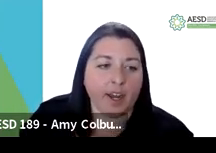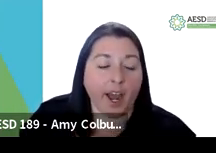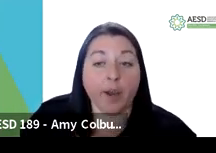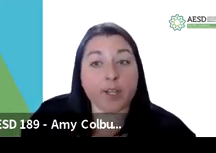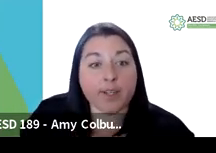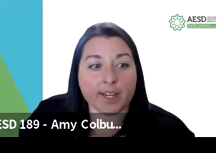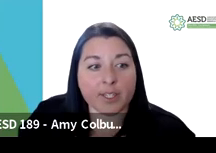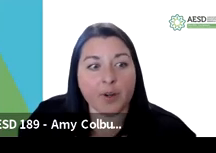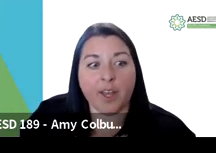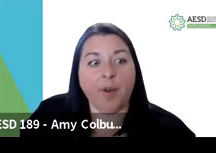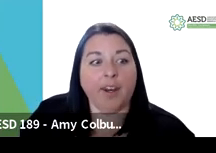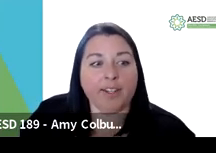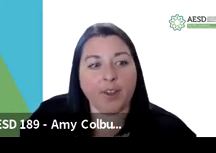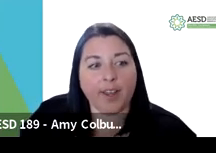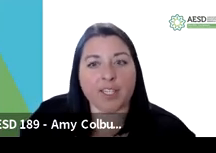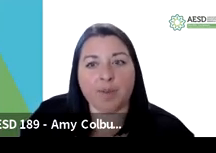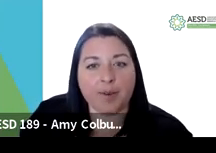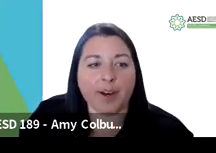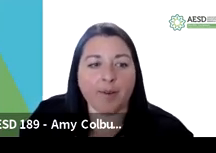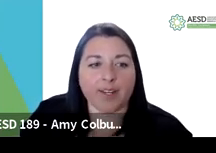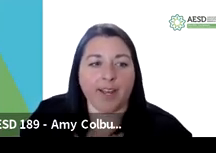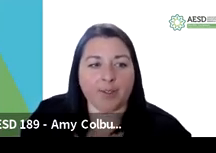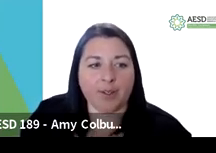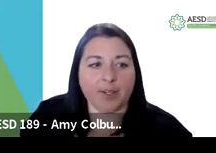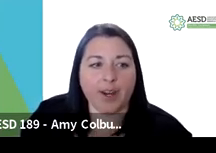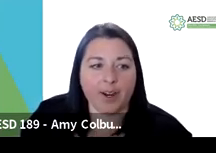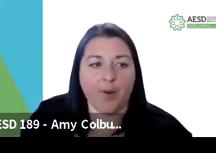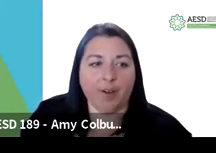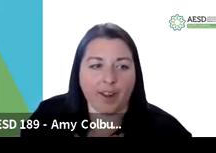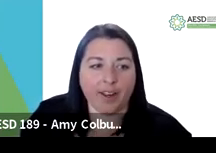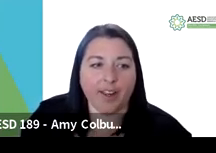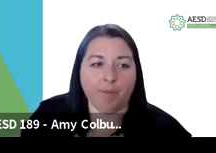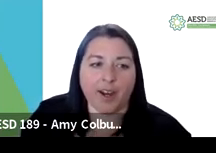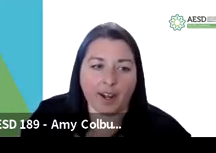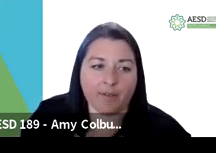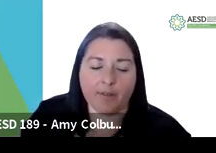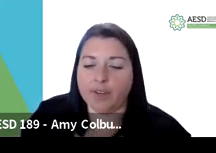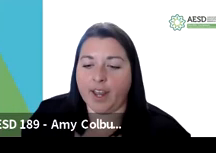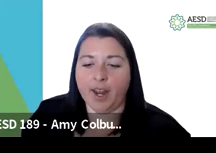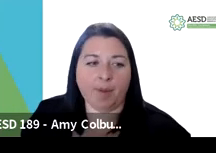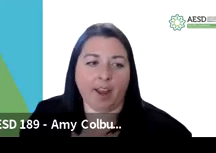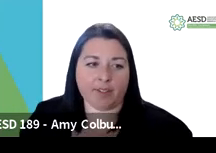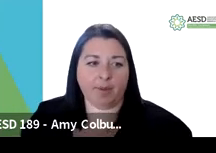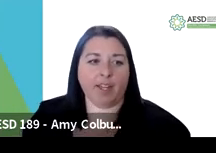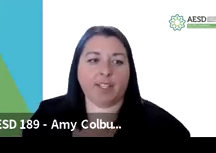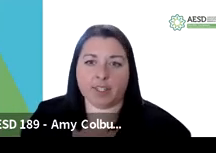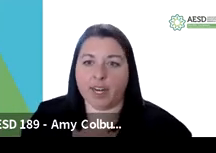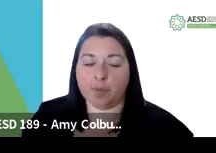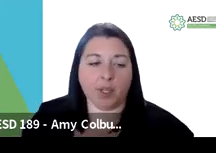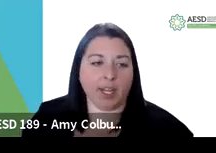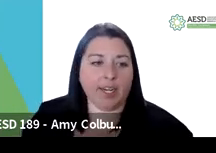ESD 189 - Amy Colburn: I was always that student that waited until the last minute. When I was in high school, so I know if I kept that 1159 I might have some kids that are staying up really late